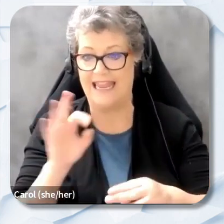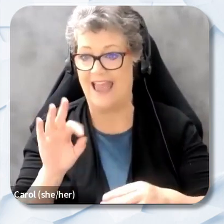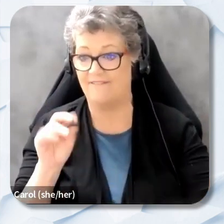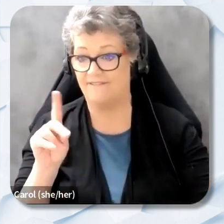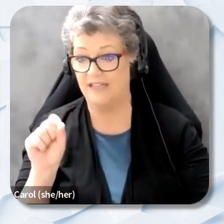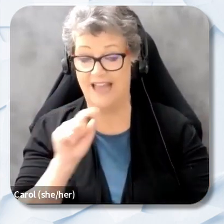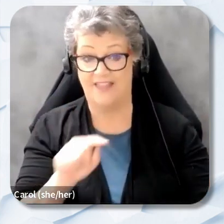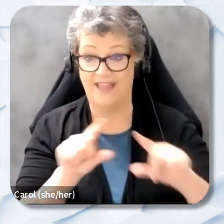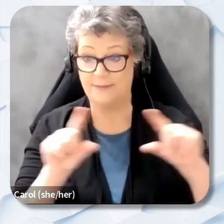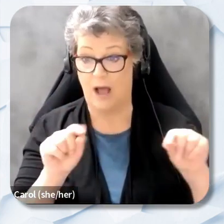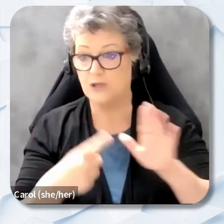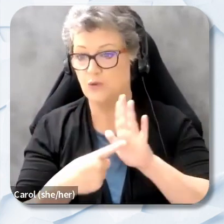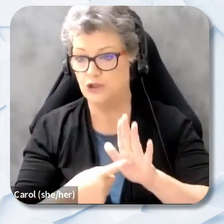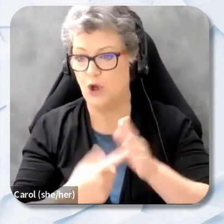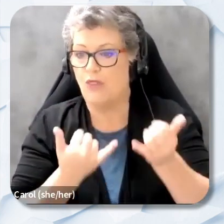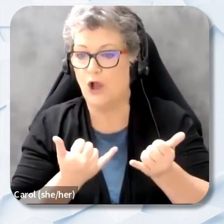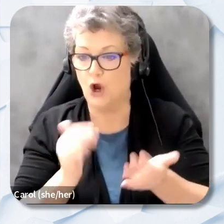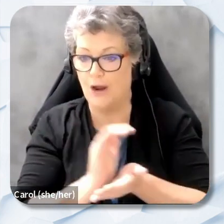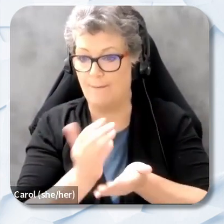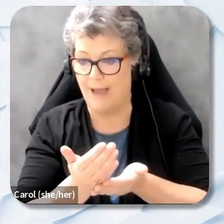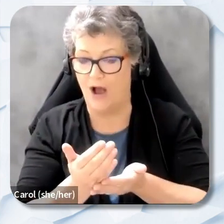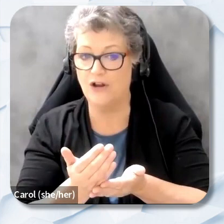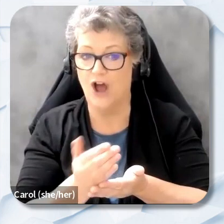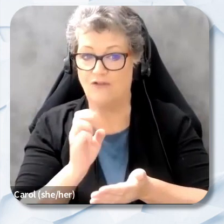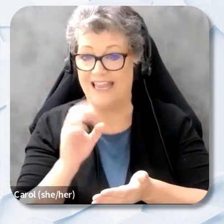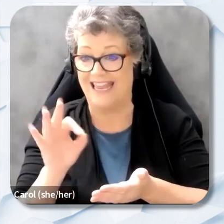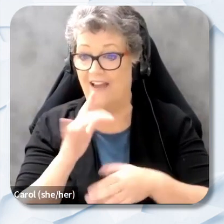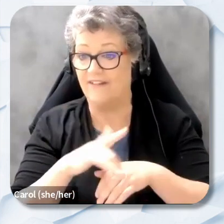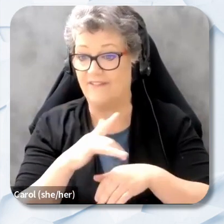This box will display the current amount of EEF Funds available.